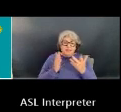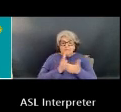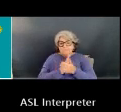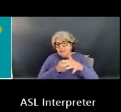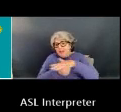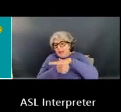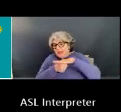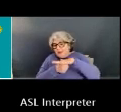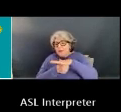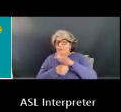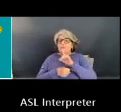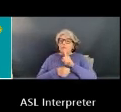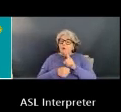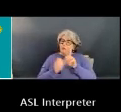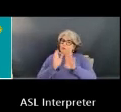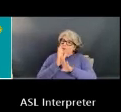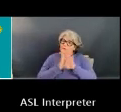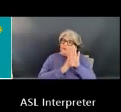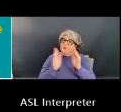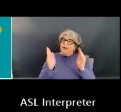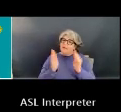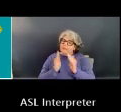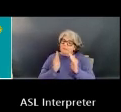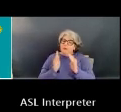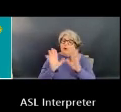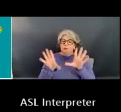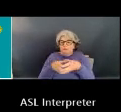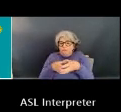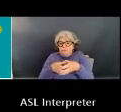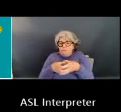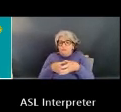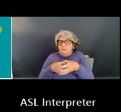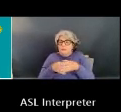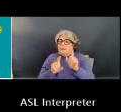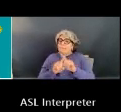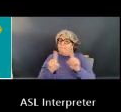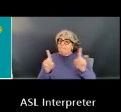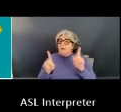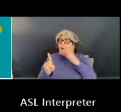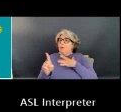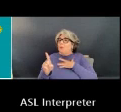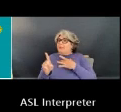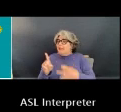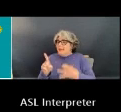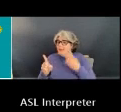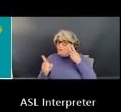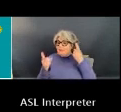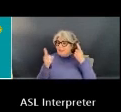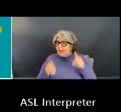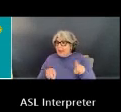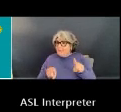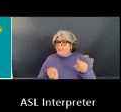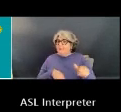And we really wanted to create a small cohort. But what we would like to see is other, you know, cultural